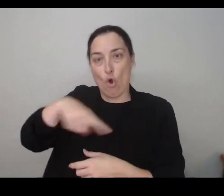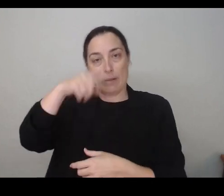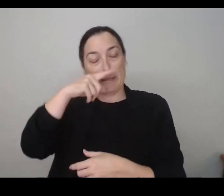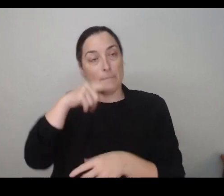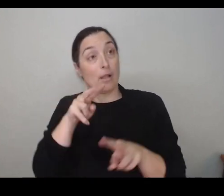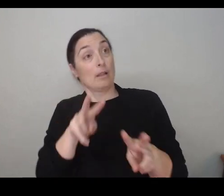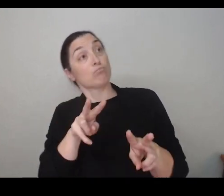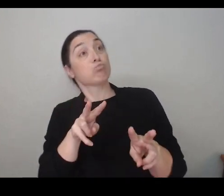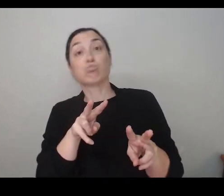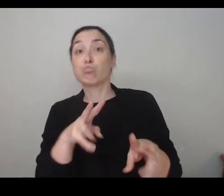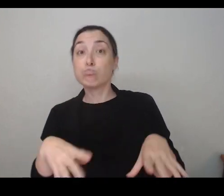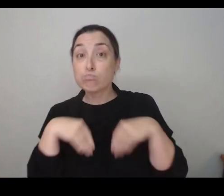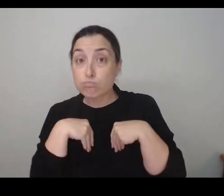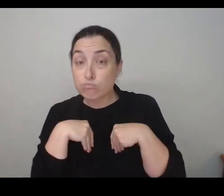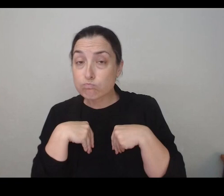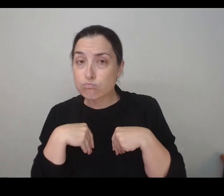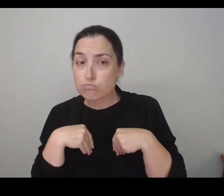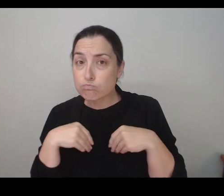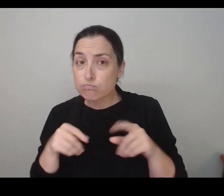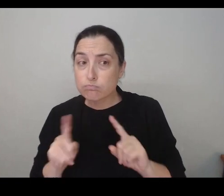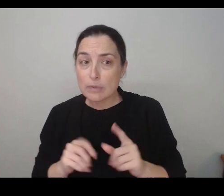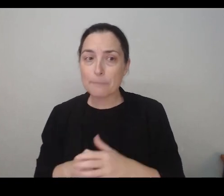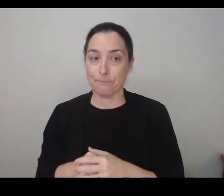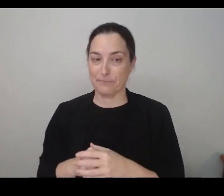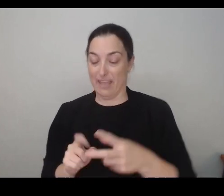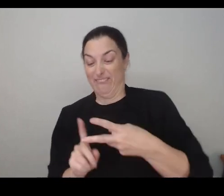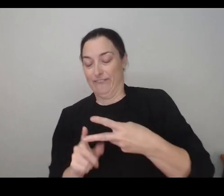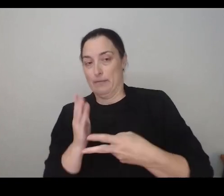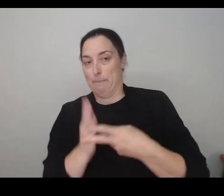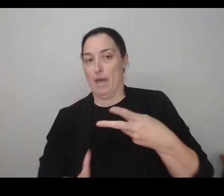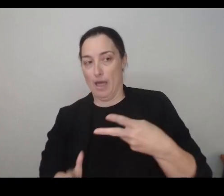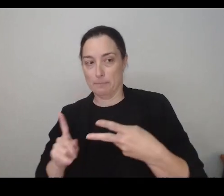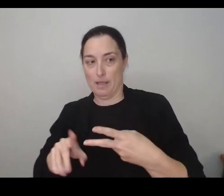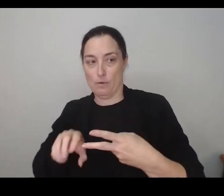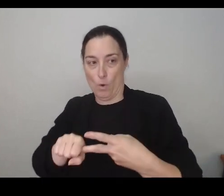There's another part to it, but maybe I'll come to that. Yes.